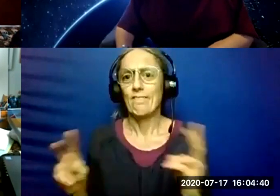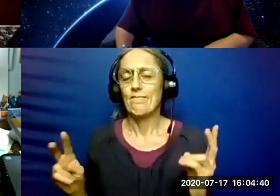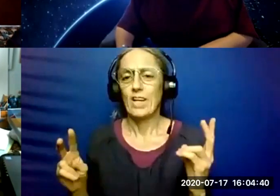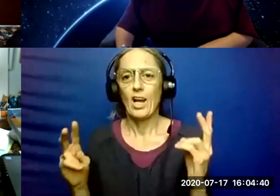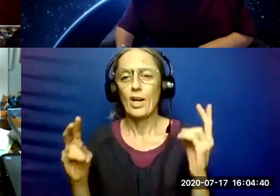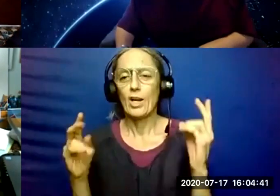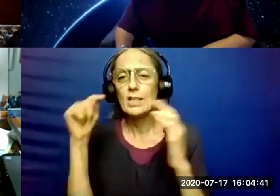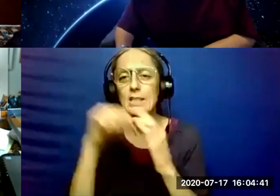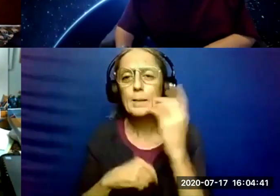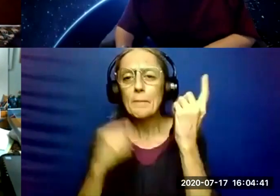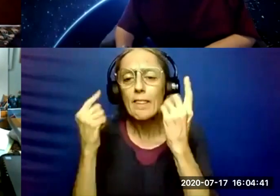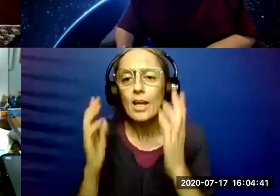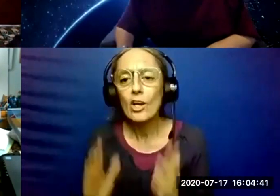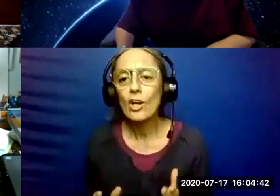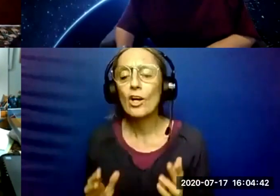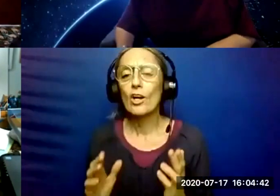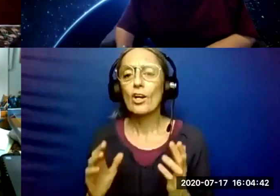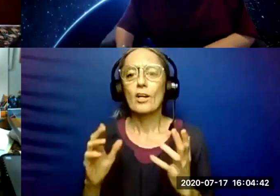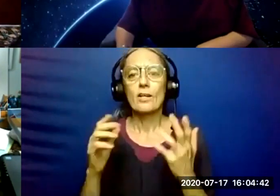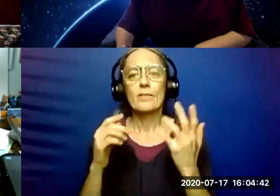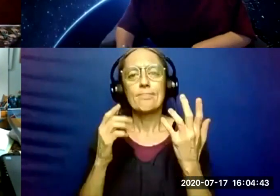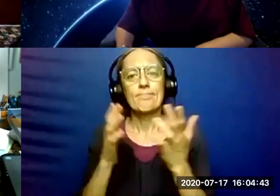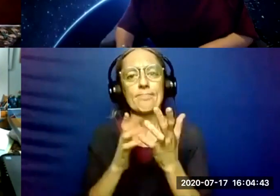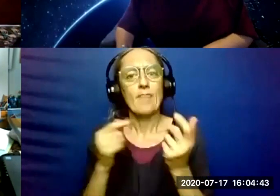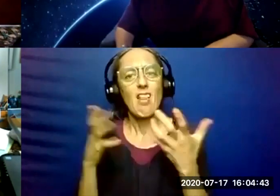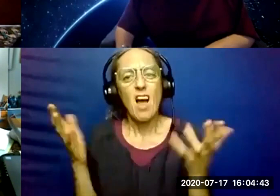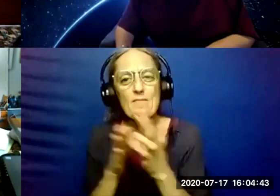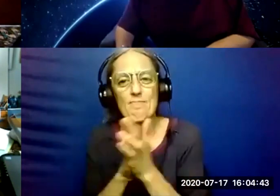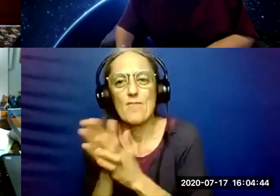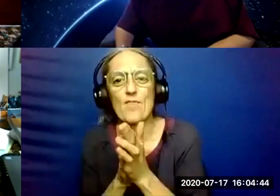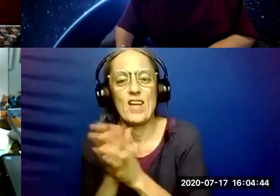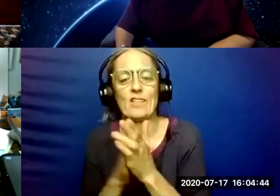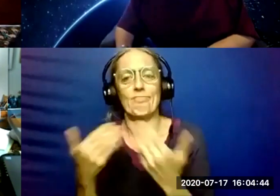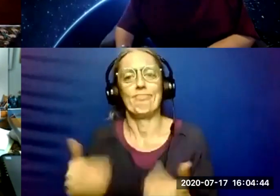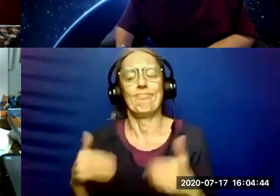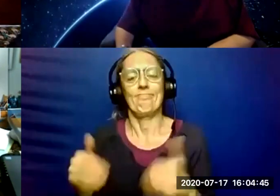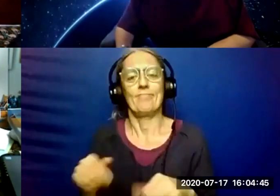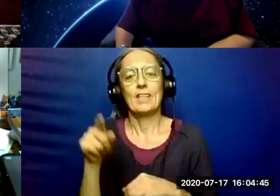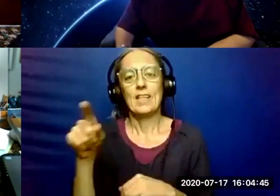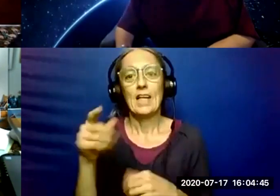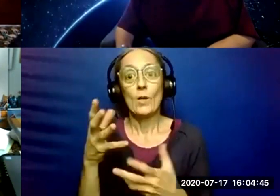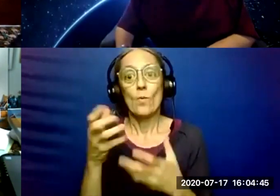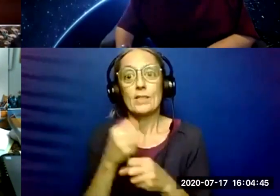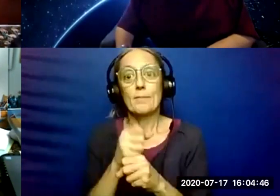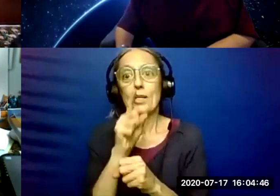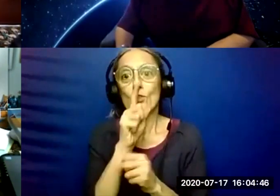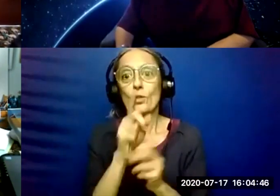person to ensure that people with different types